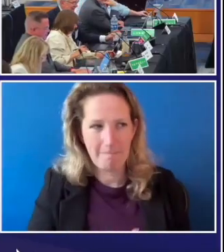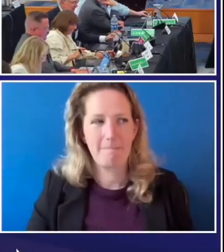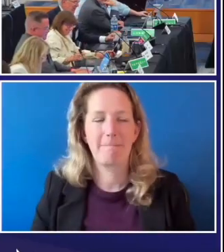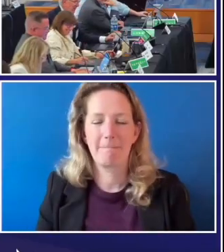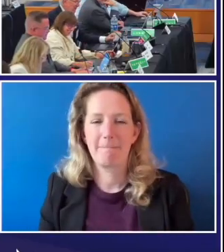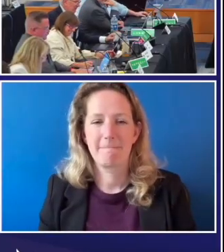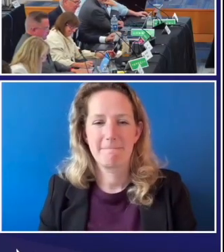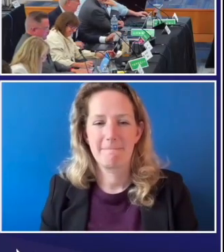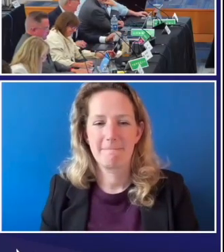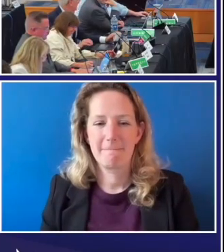I'd like to say next one.